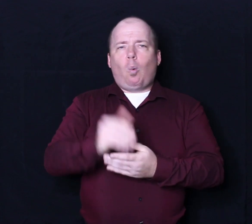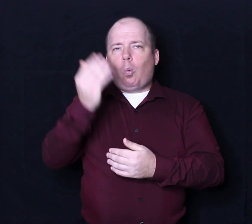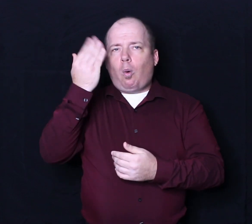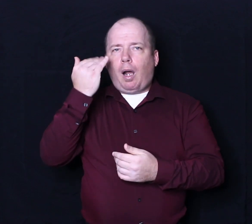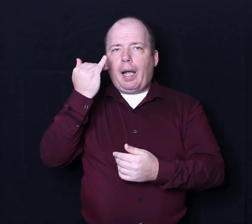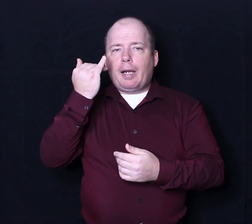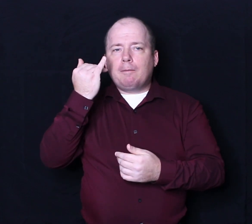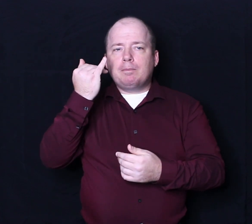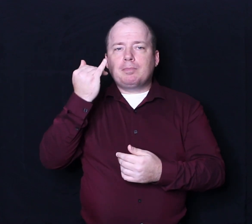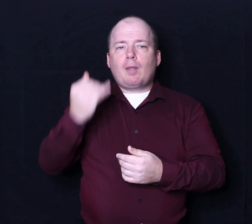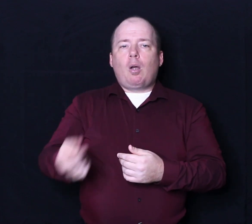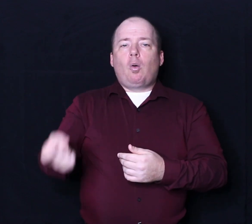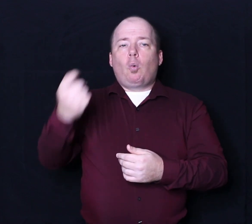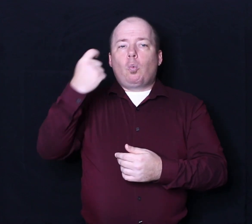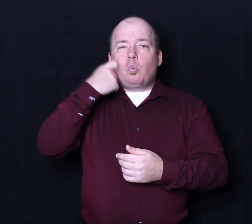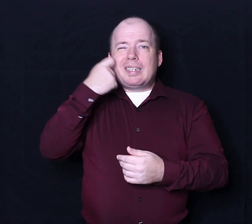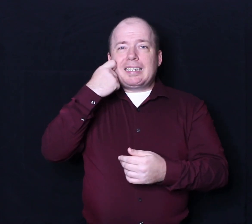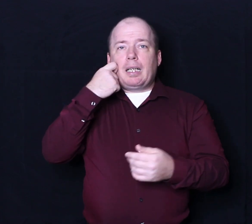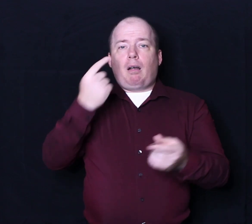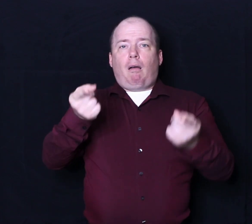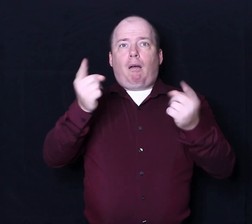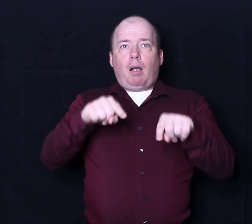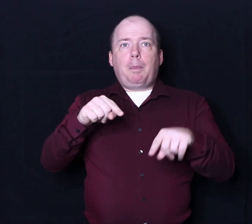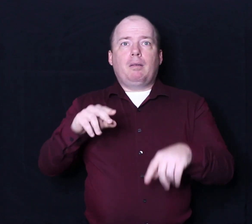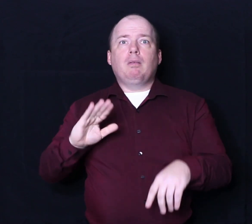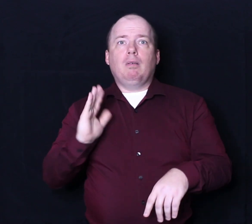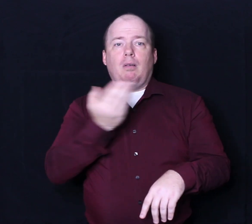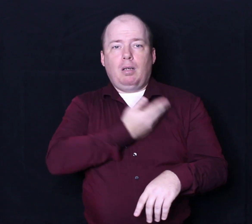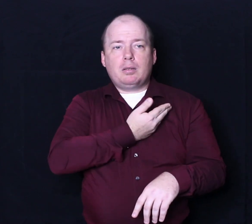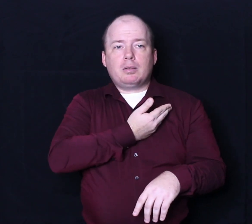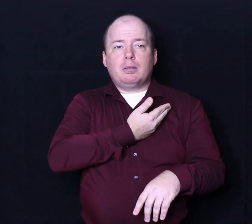recently happening to us.